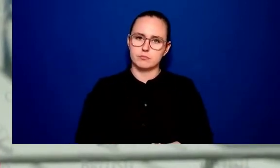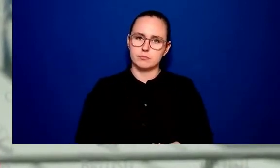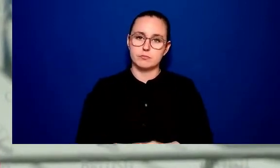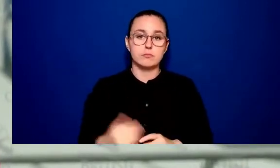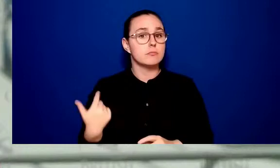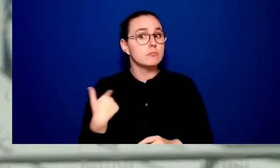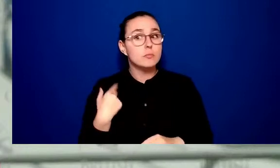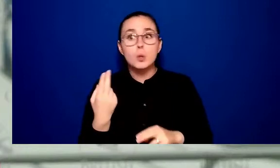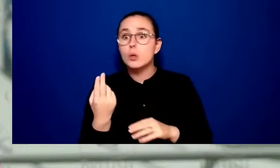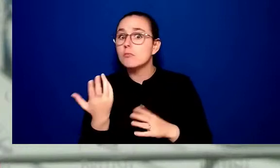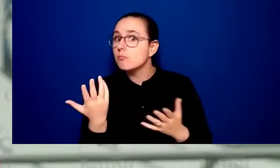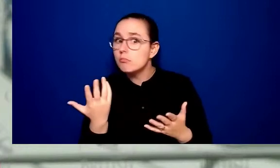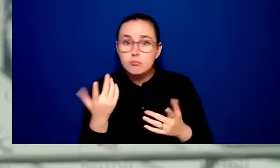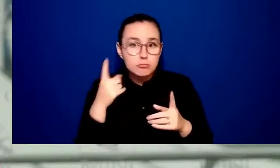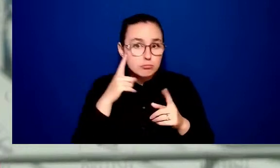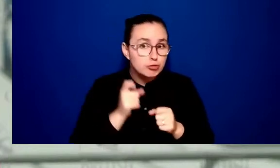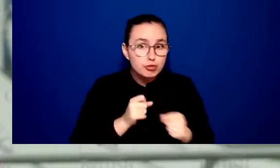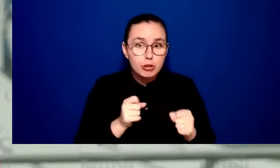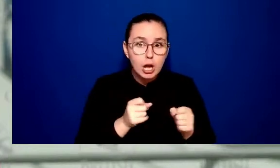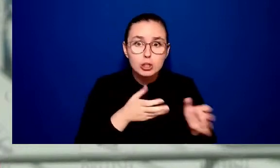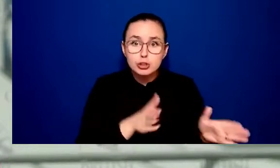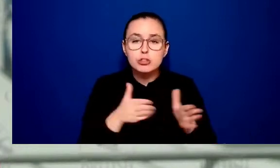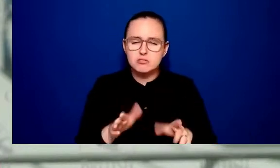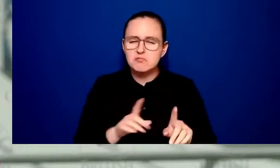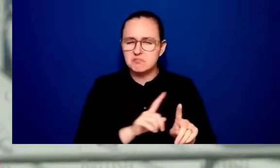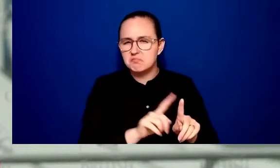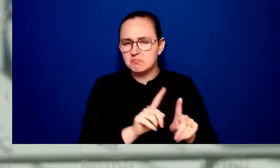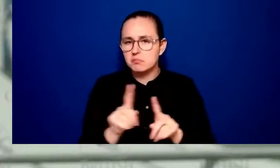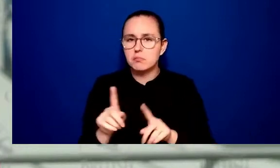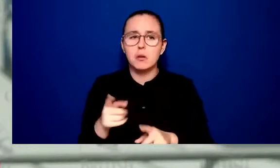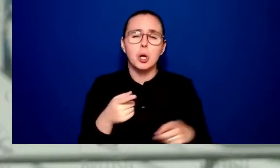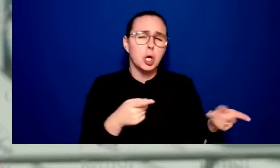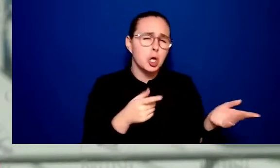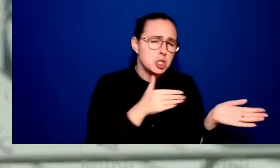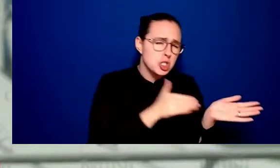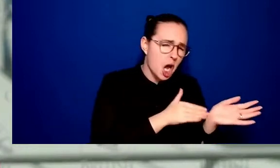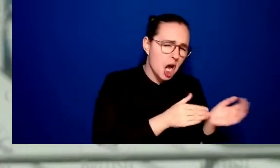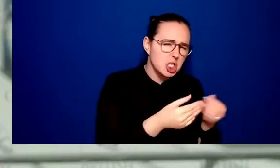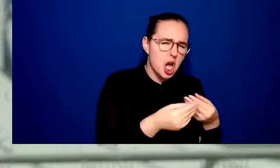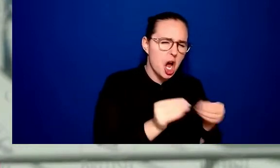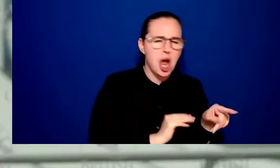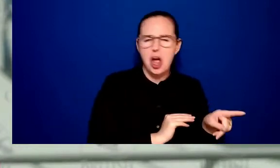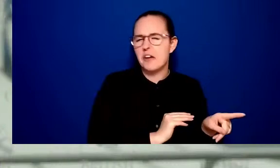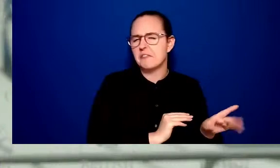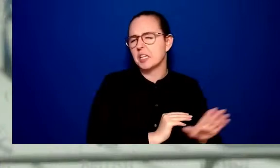not be in physician's offices yet. We're still waiting for